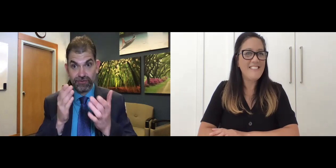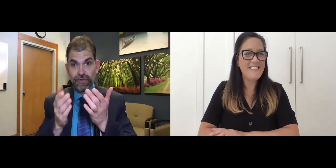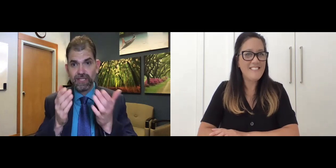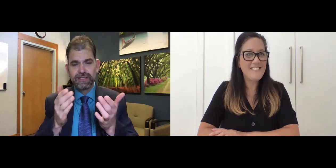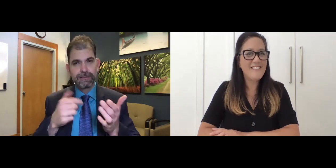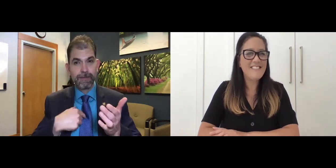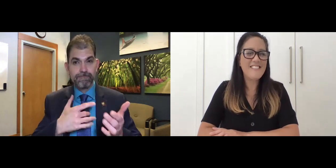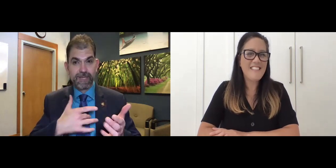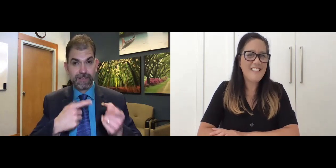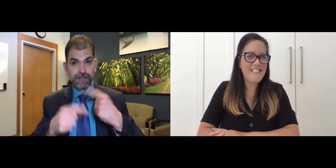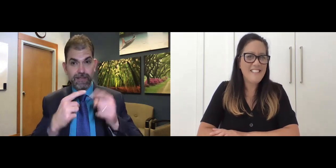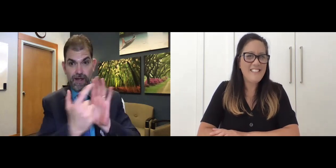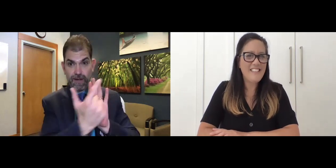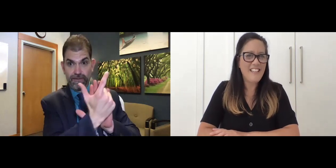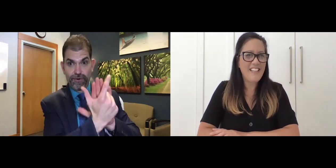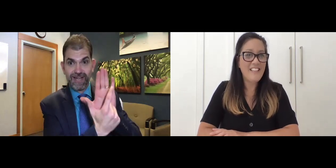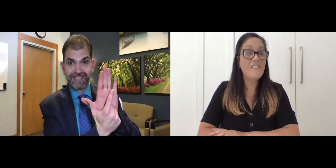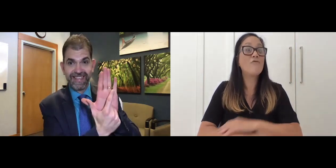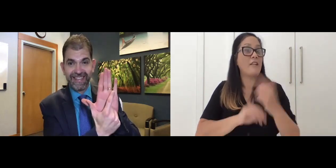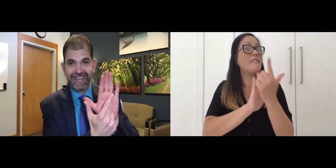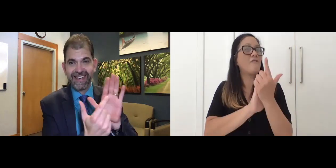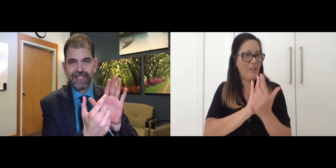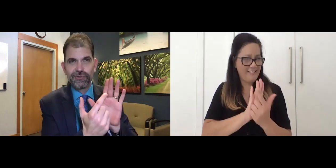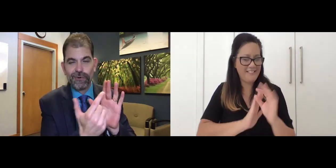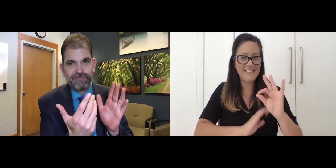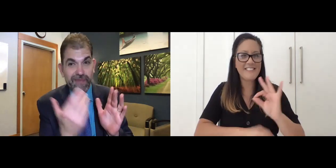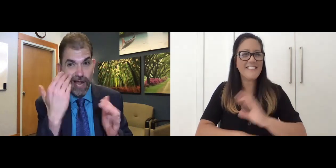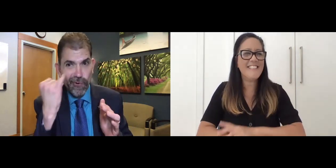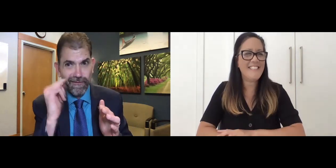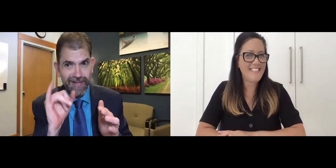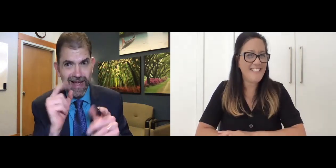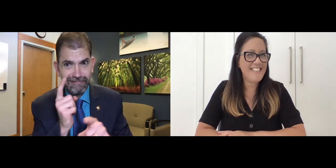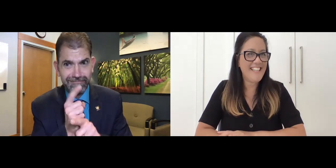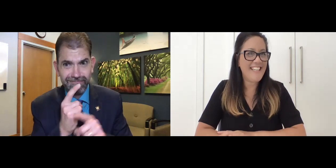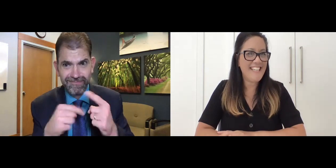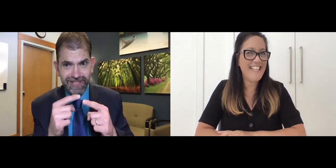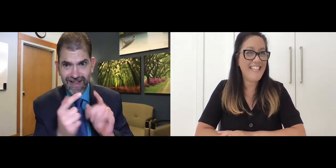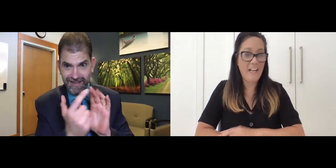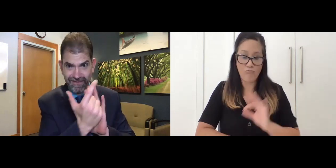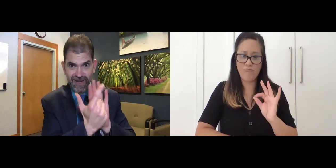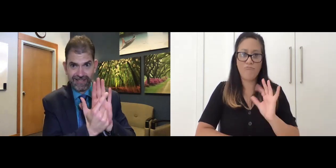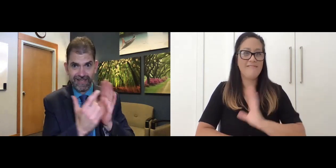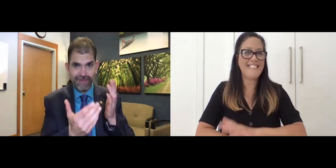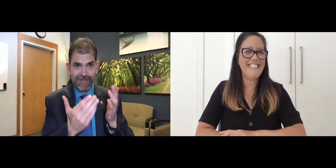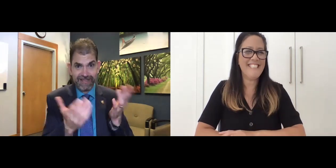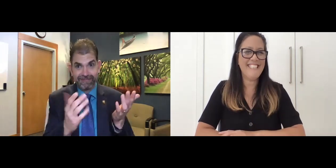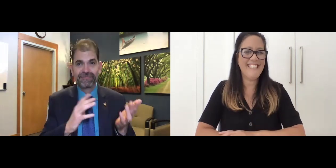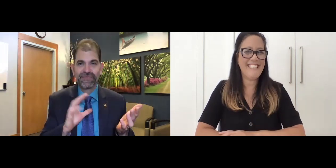Yes. When I sign the word forensic I use the same sign you might use for